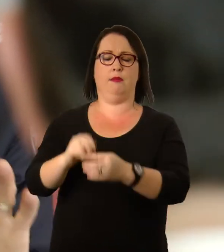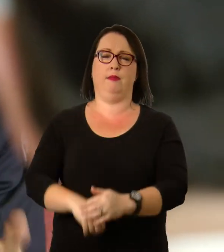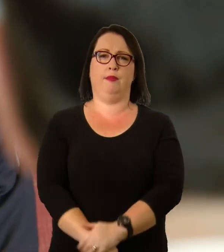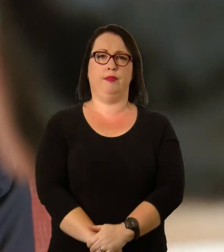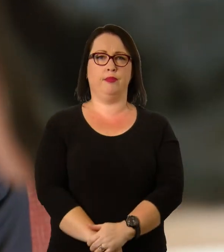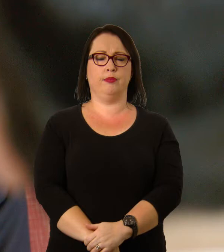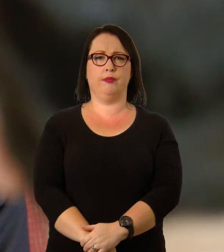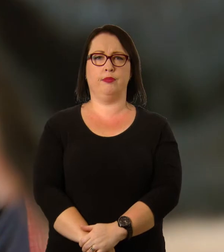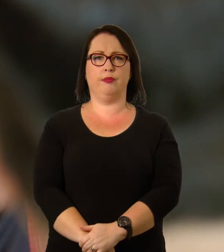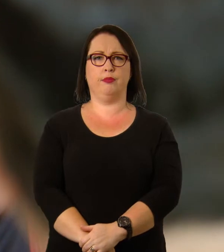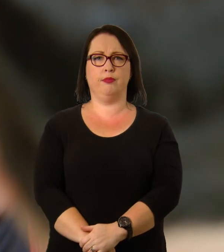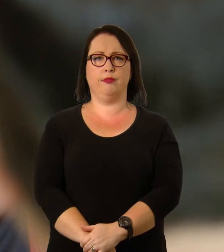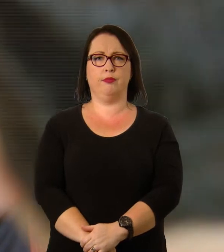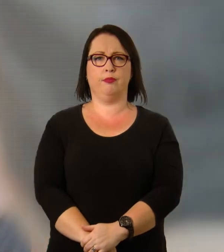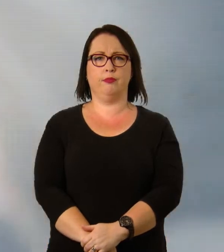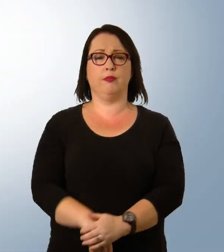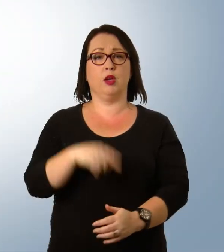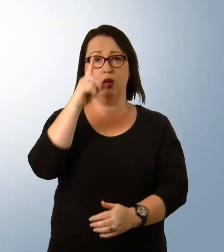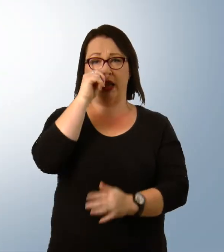apply for you.